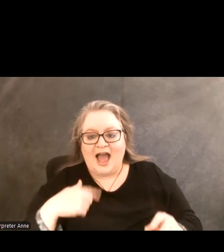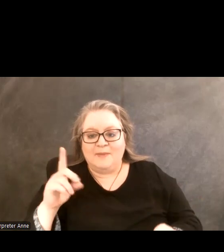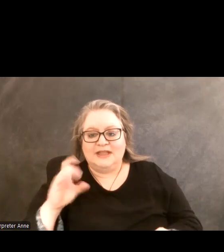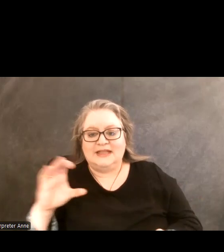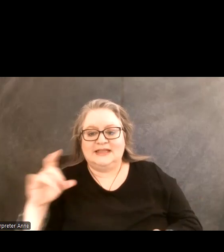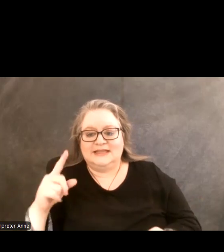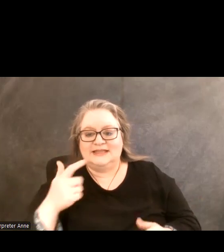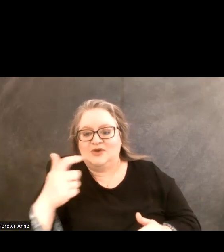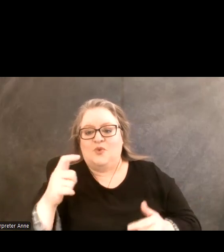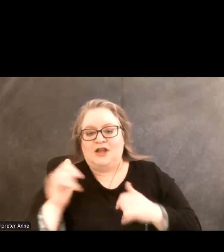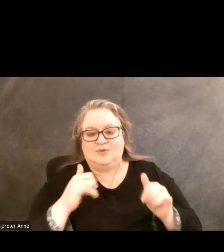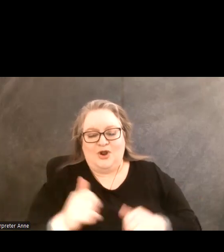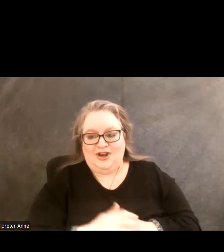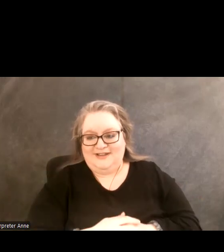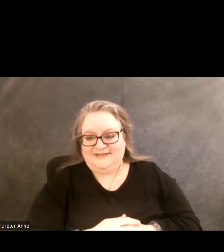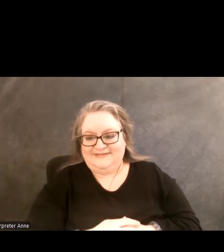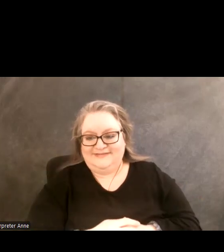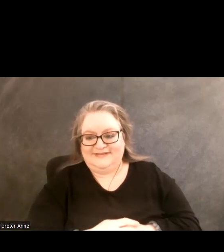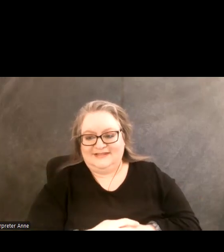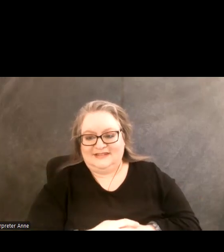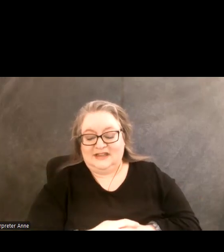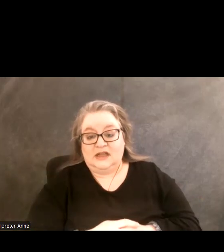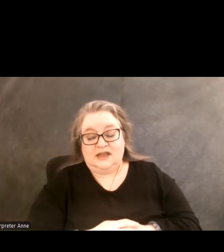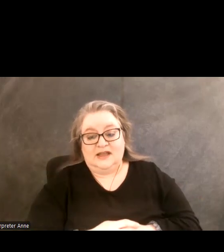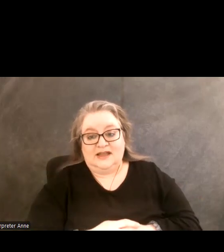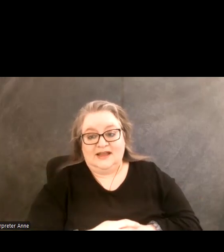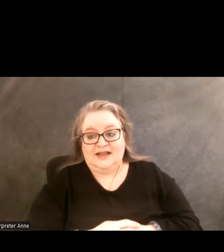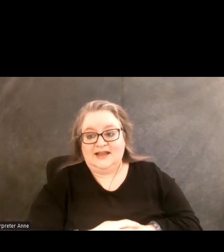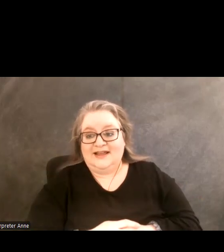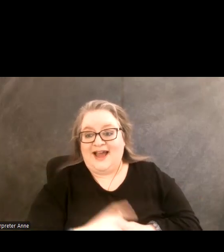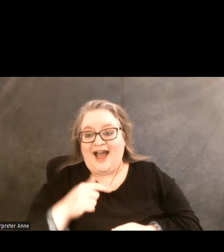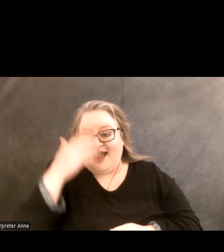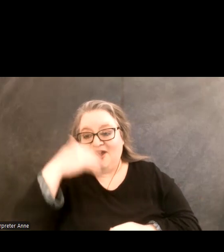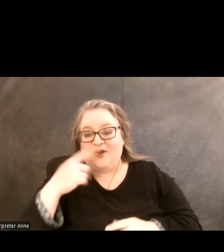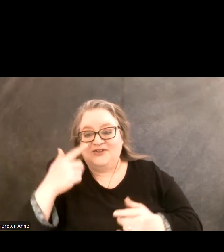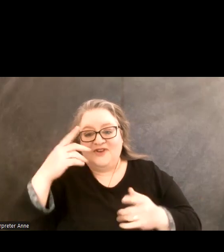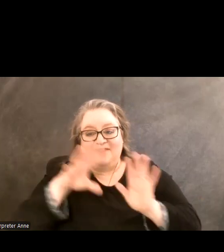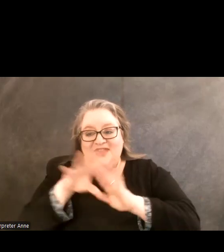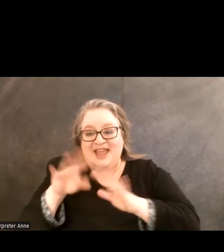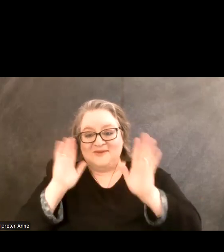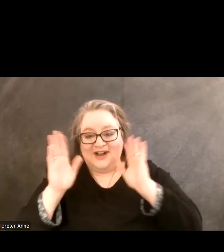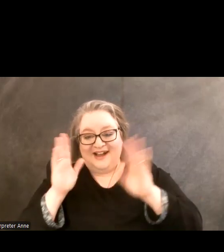Party. I can go in front of the camera. Hi, Terri. Thanks so